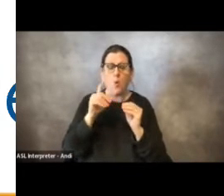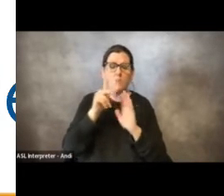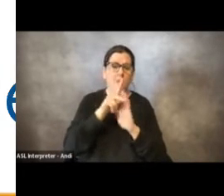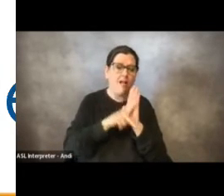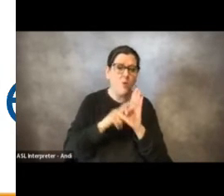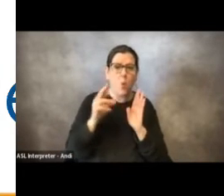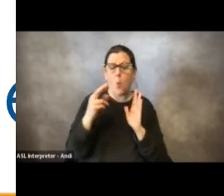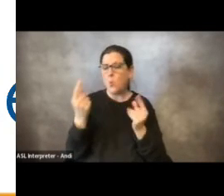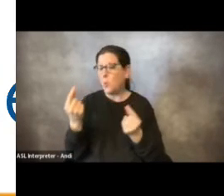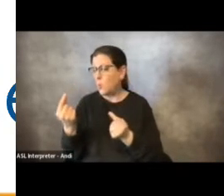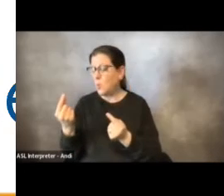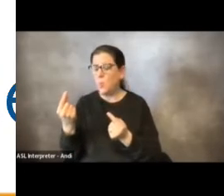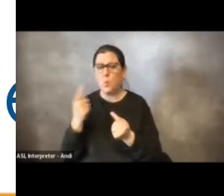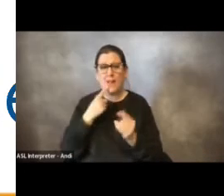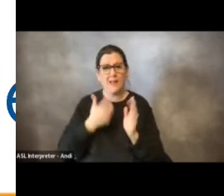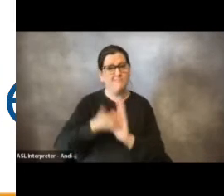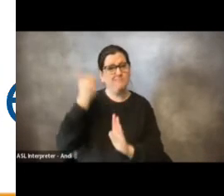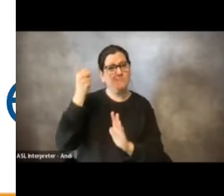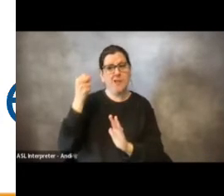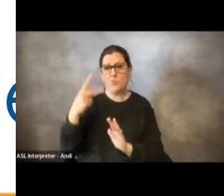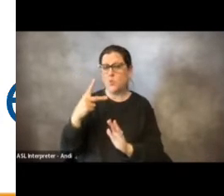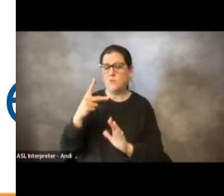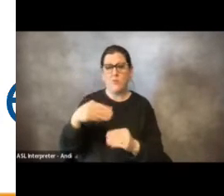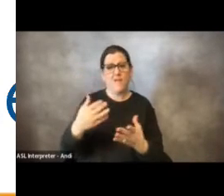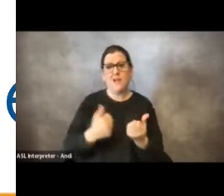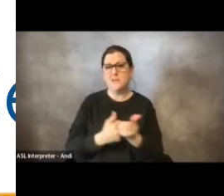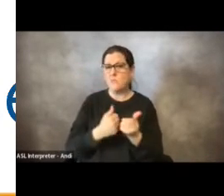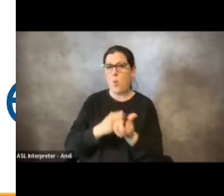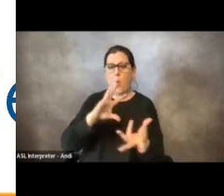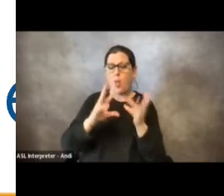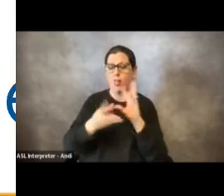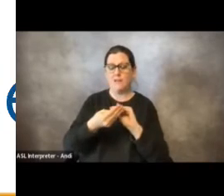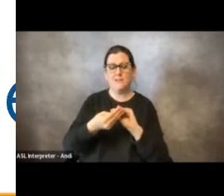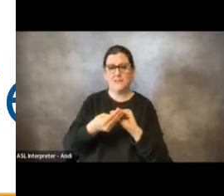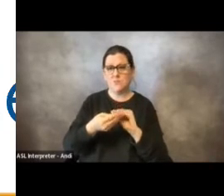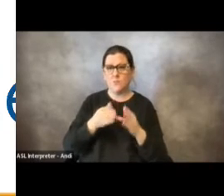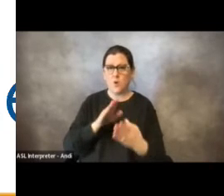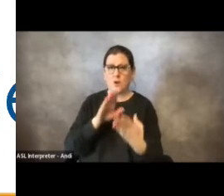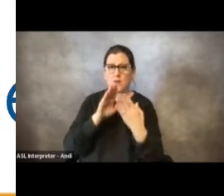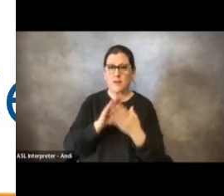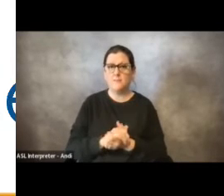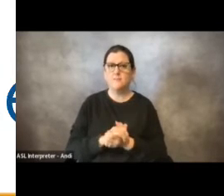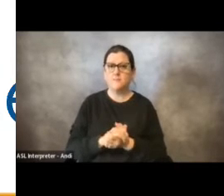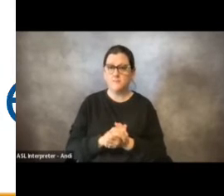of take away from the opportunity to support people in a holistic person centered way. We know that we've got a